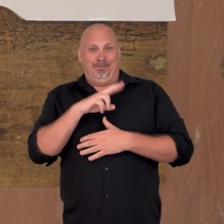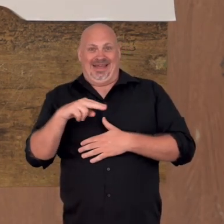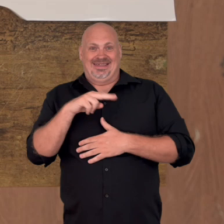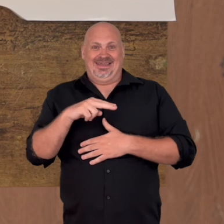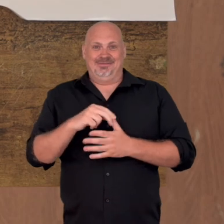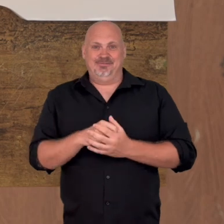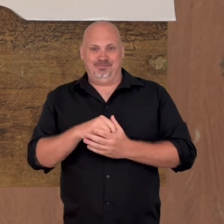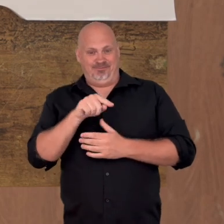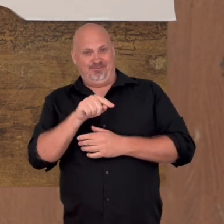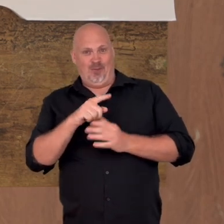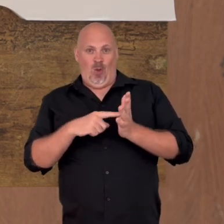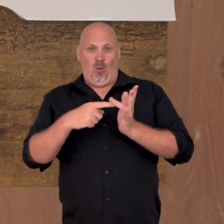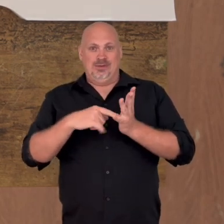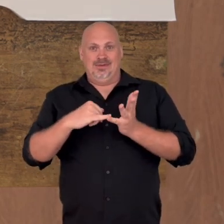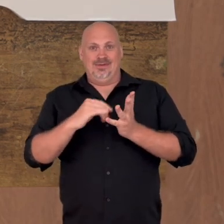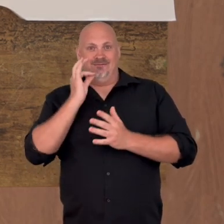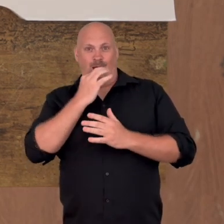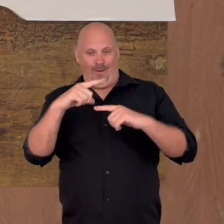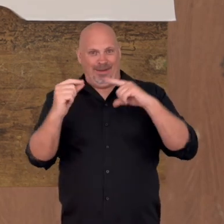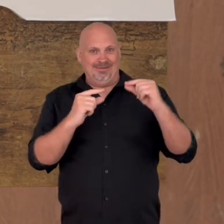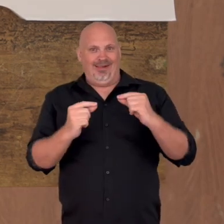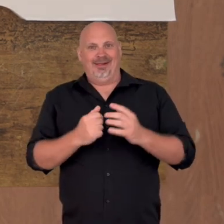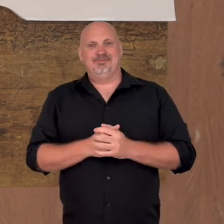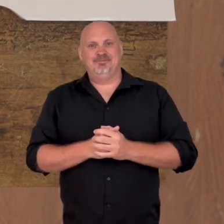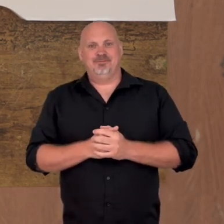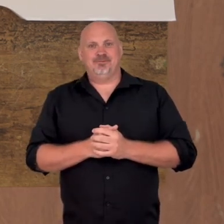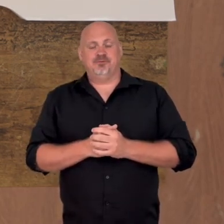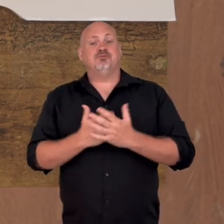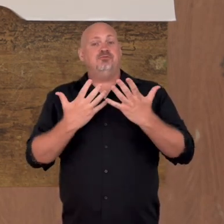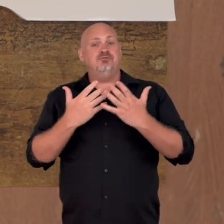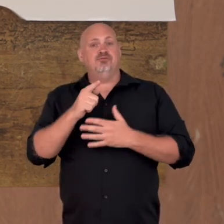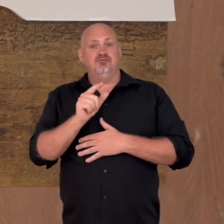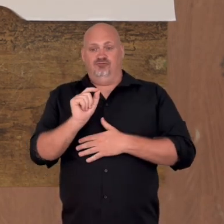and so now we thicken the flower because now we have realized that we got it